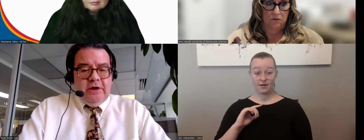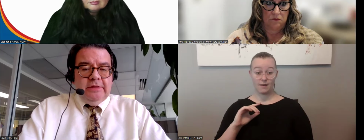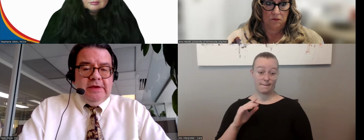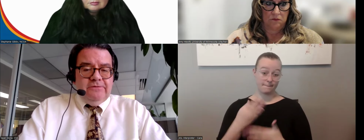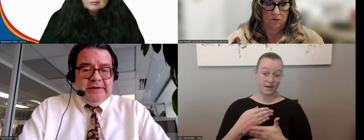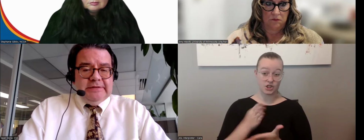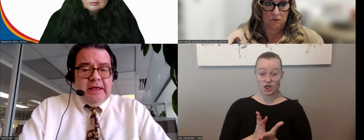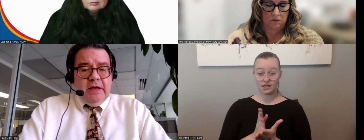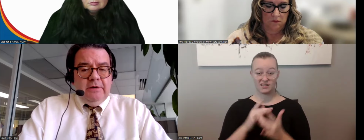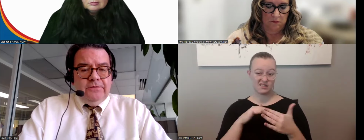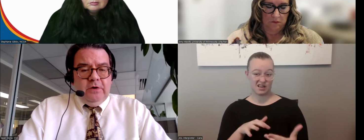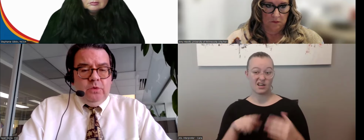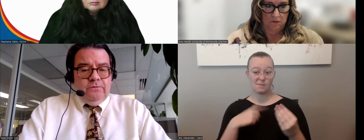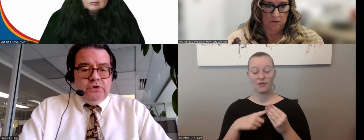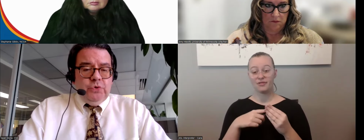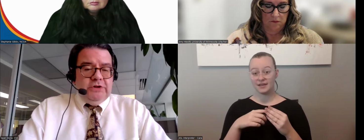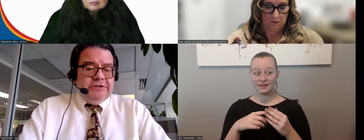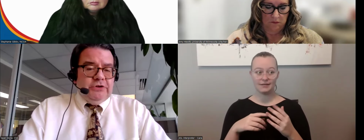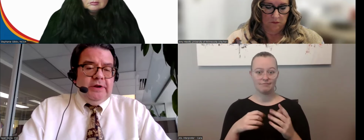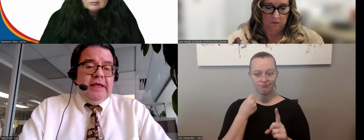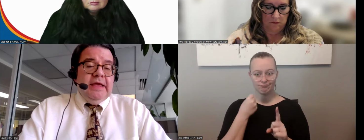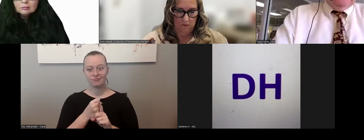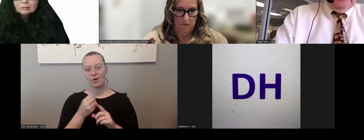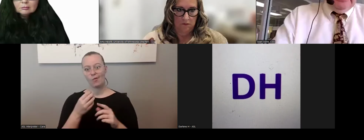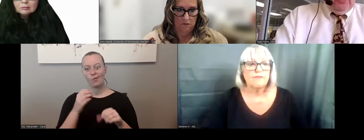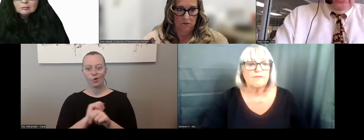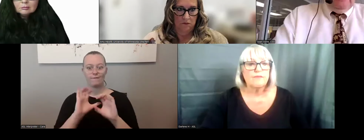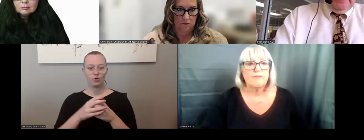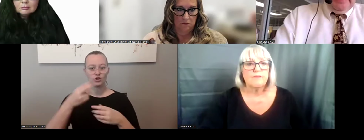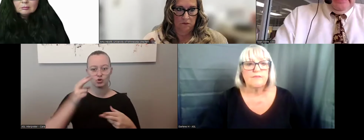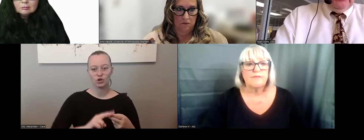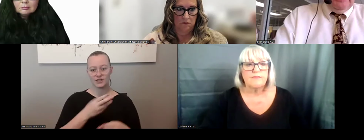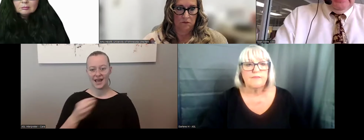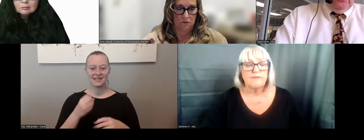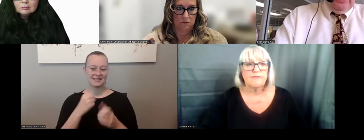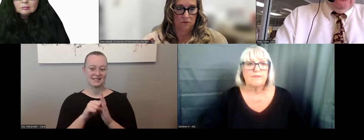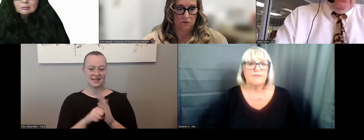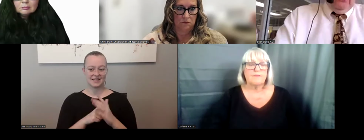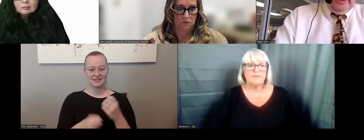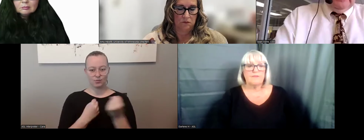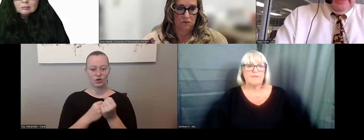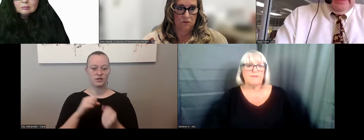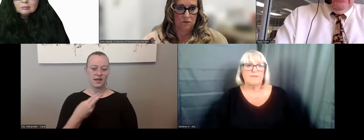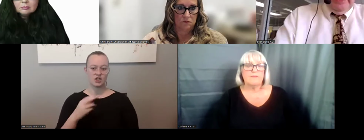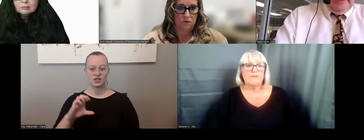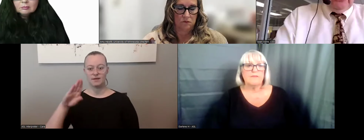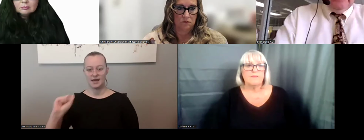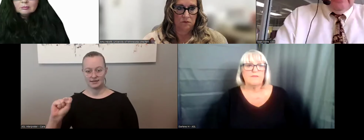to conduct a study on the effects of workforce shortages on state supported Medicaid, HCBS waiver programs and